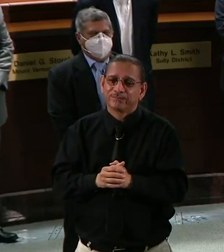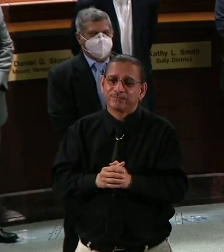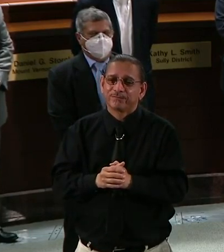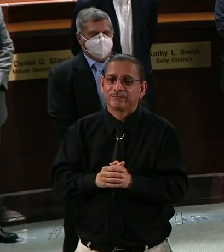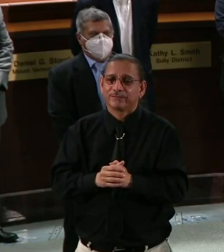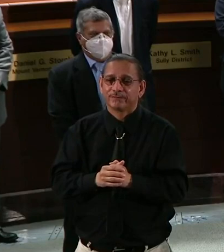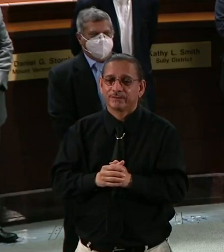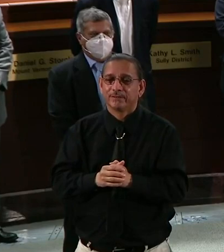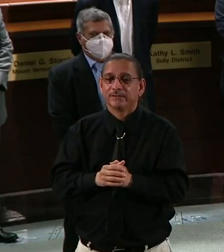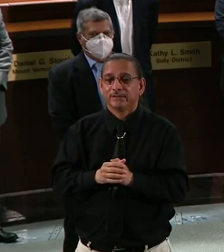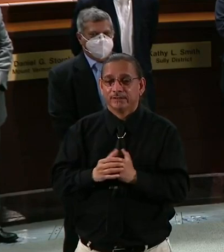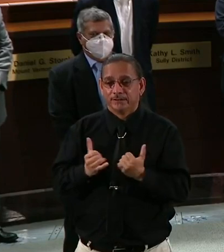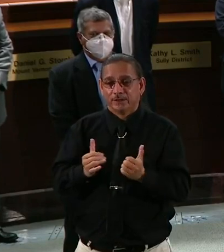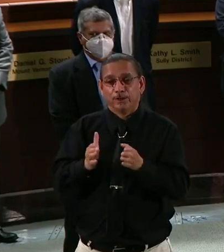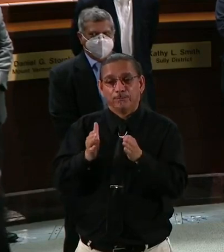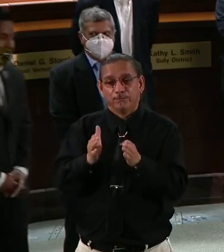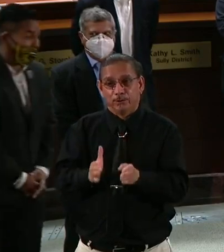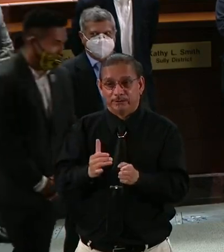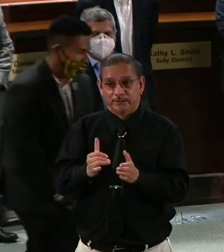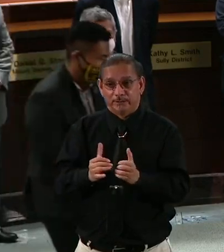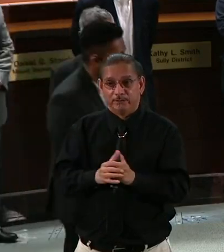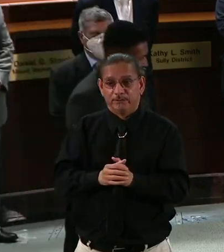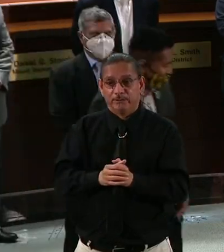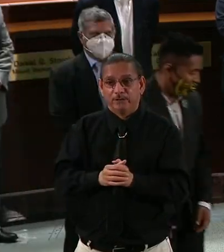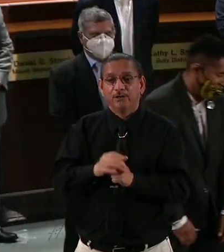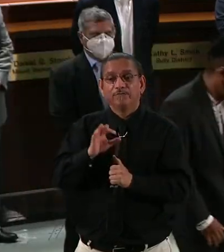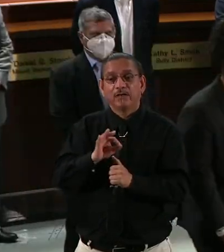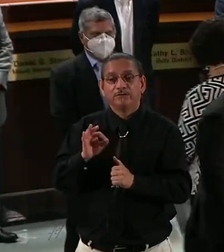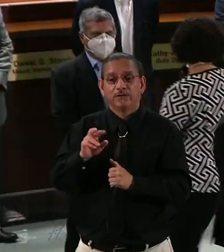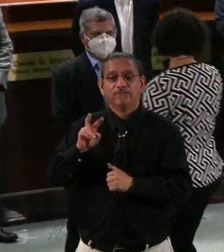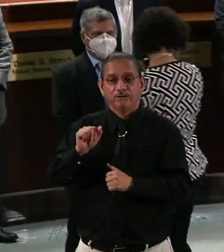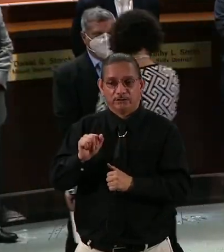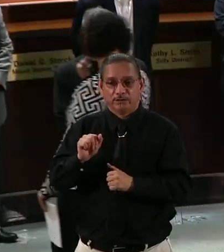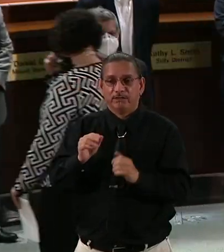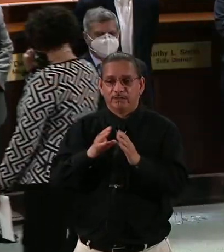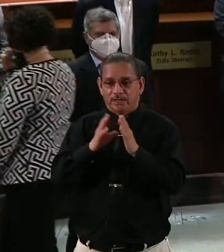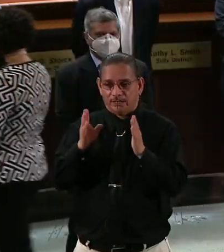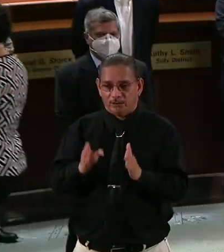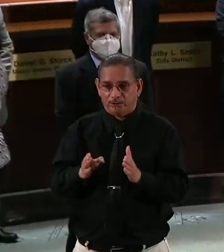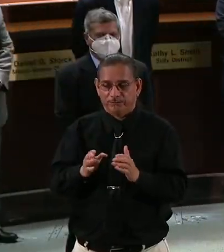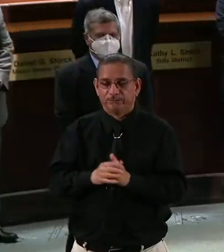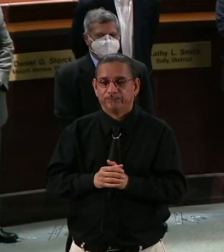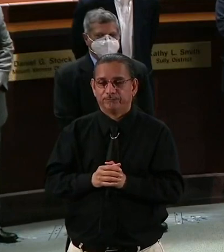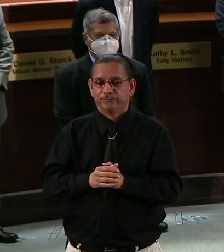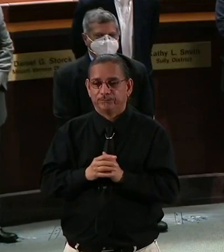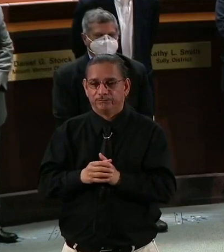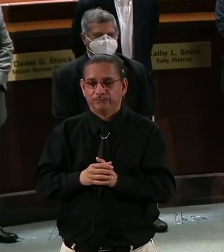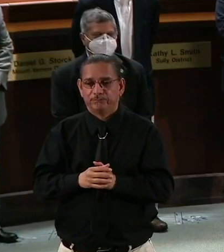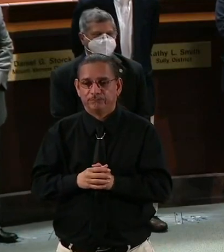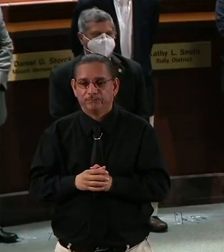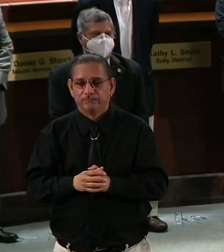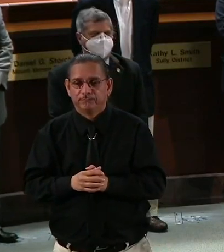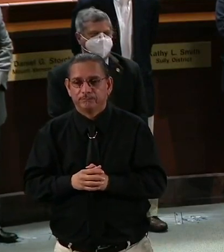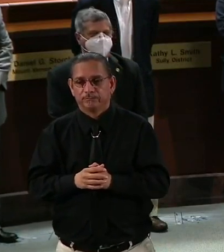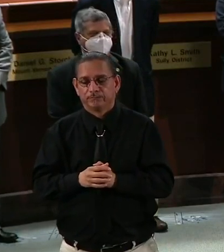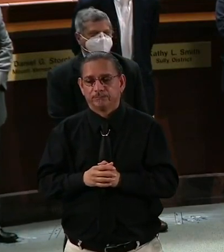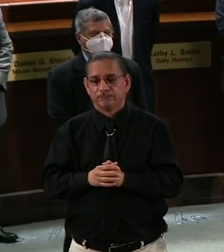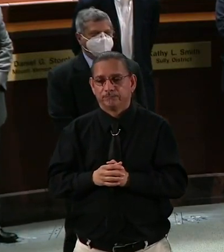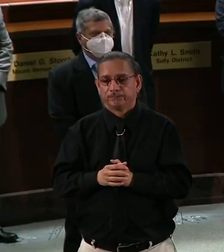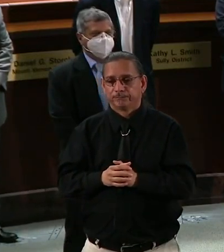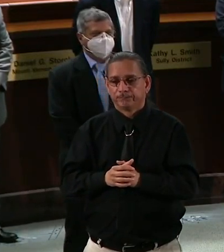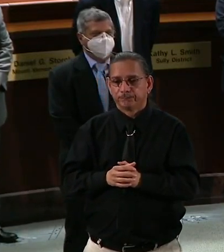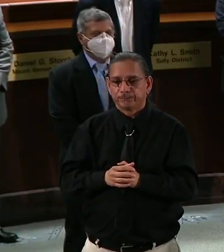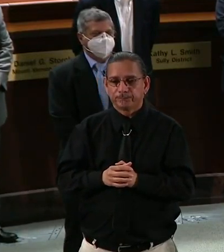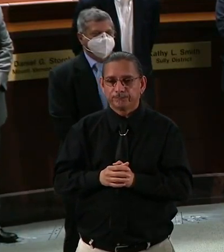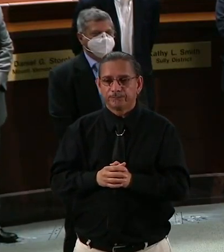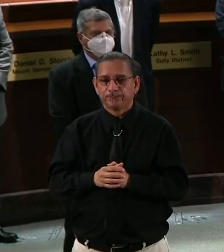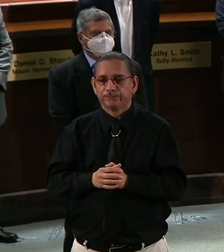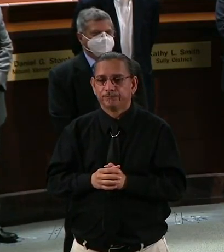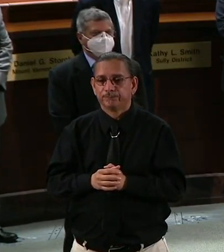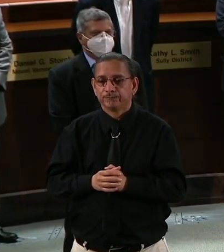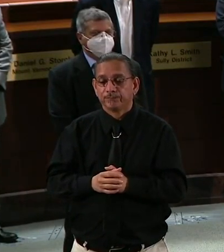AND PROCEED AND TAKE. THE CLASS